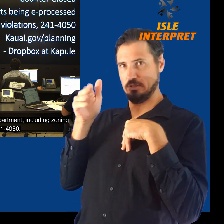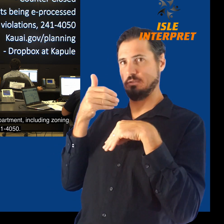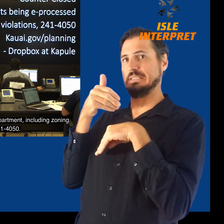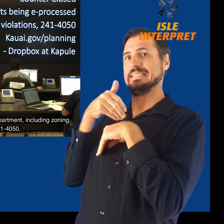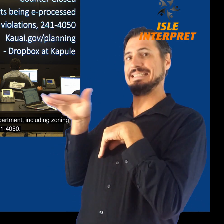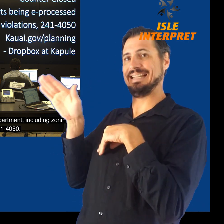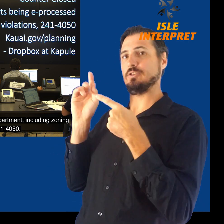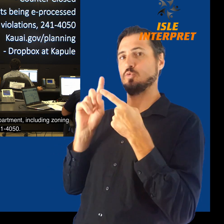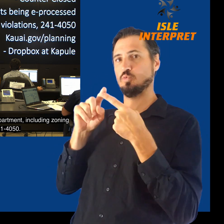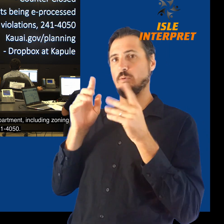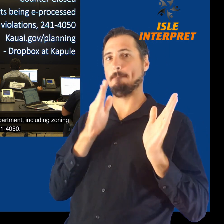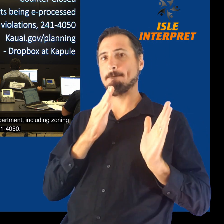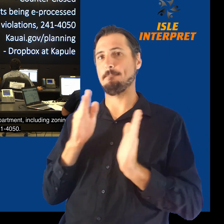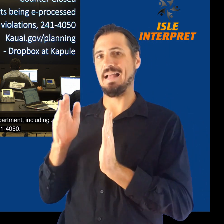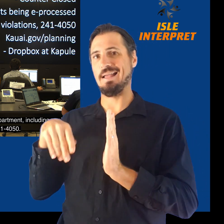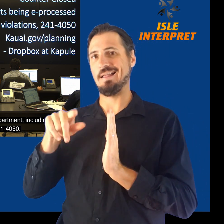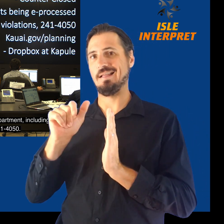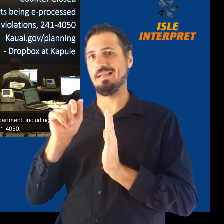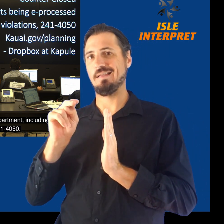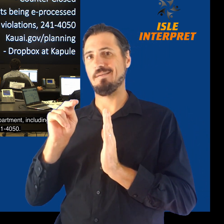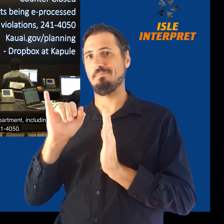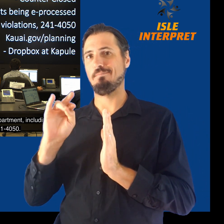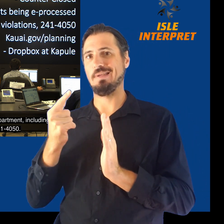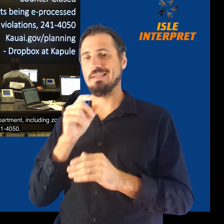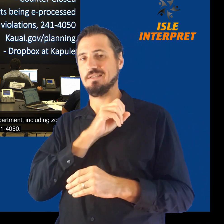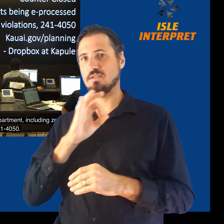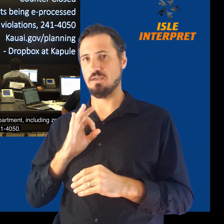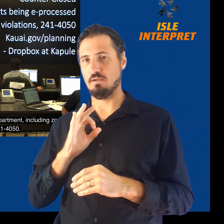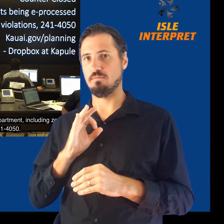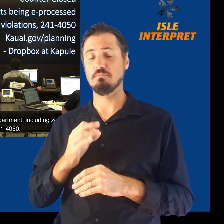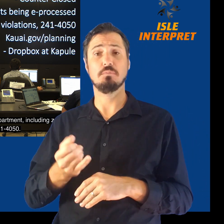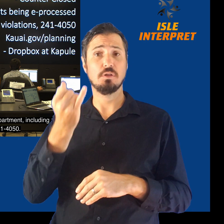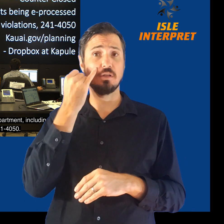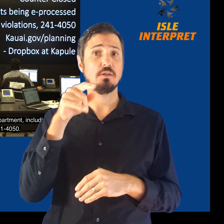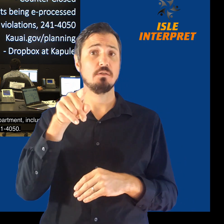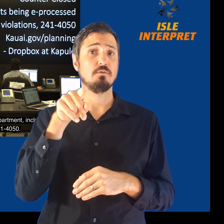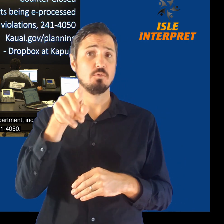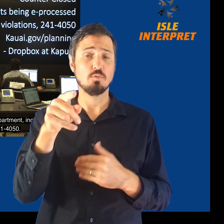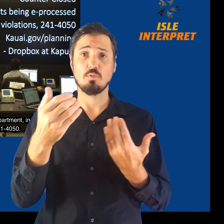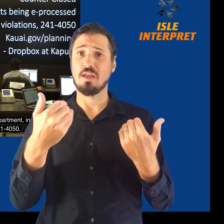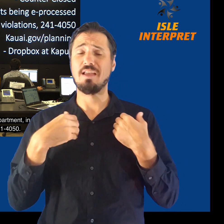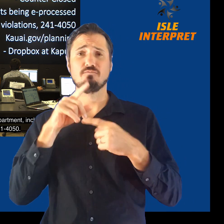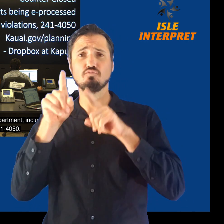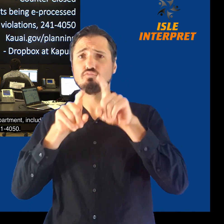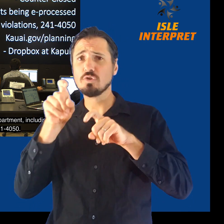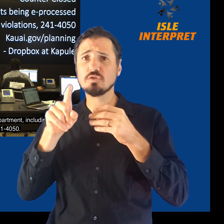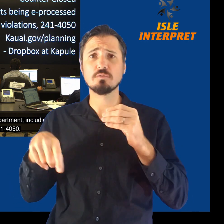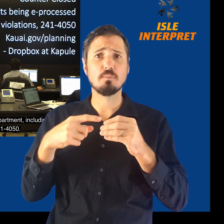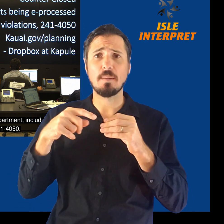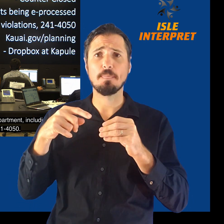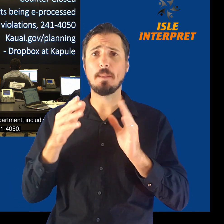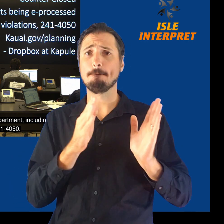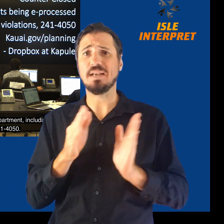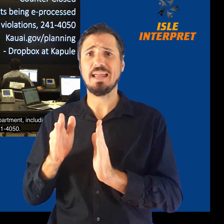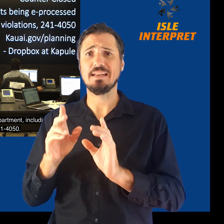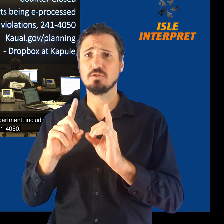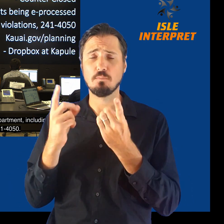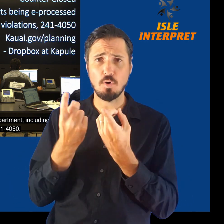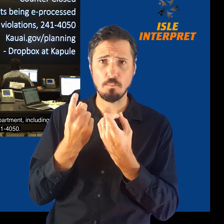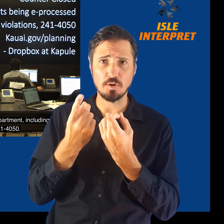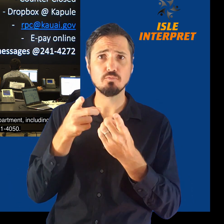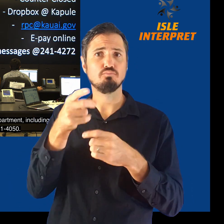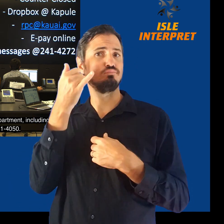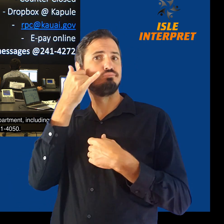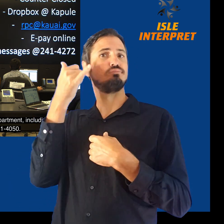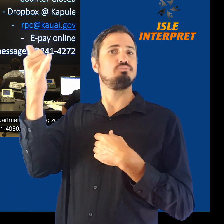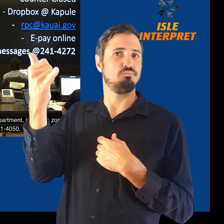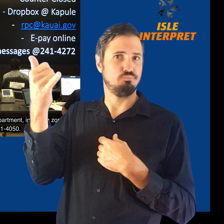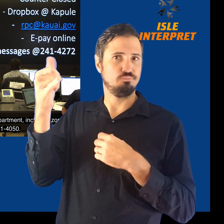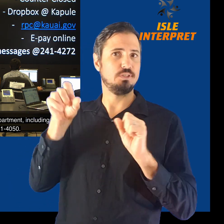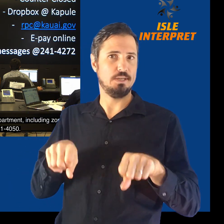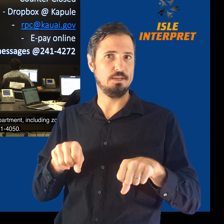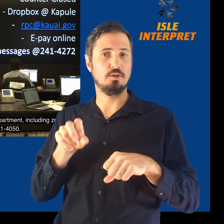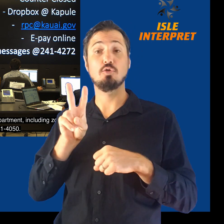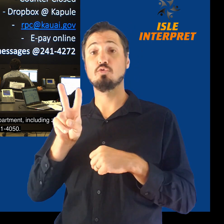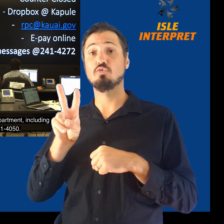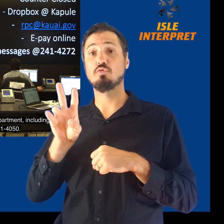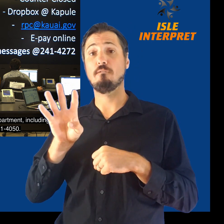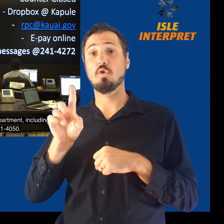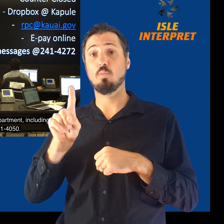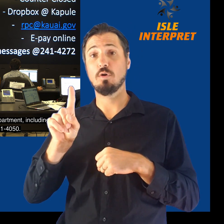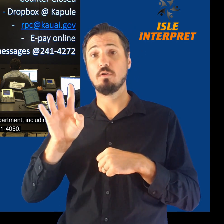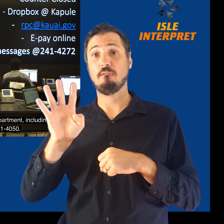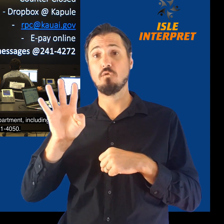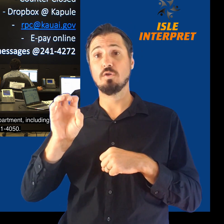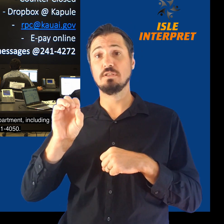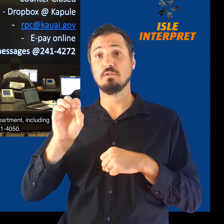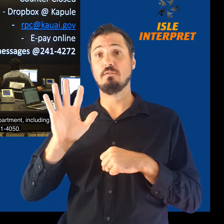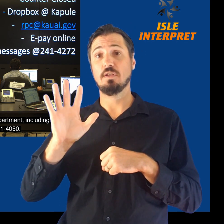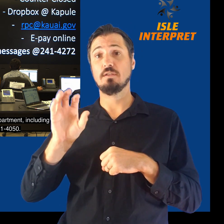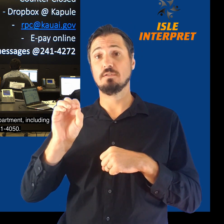Further, all inquiries and communications with the Planning Department, including zoning complaints, shall be accepted via phone at 241-4050.